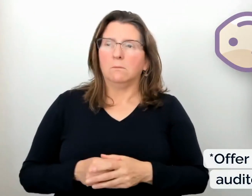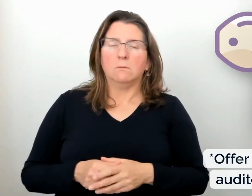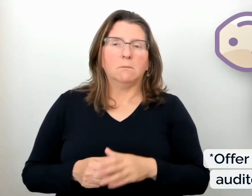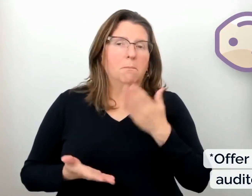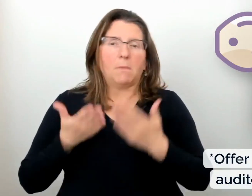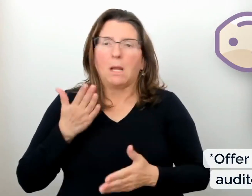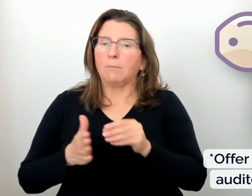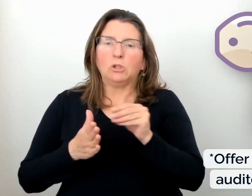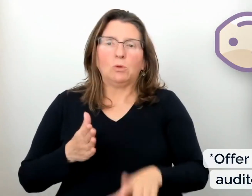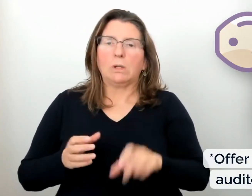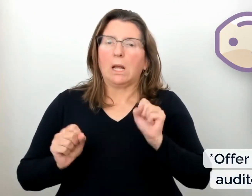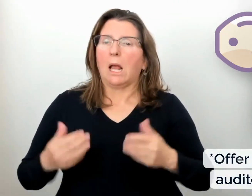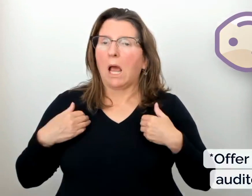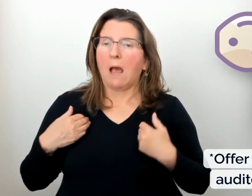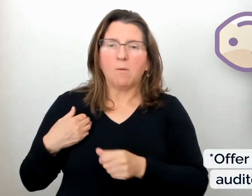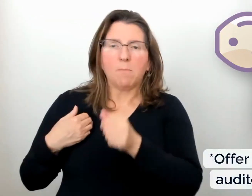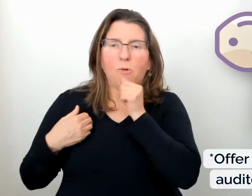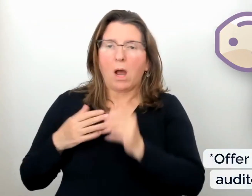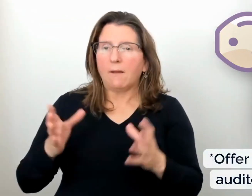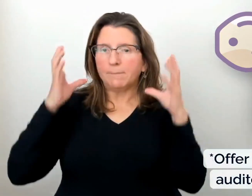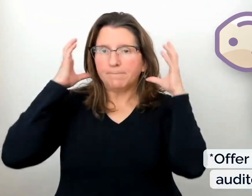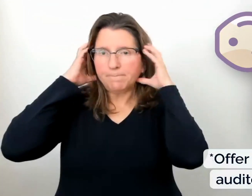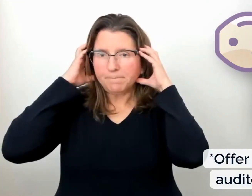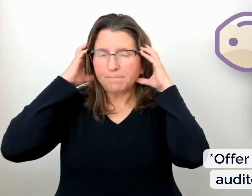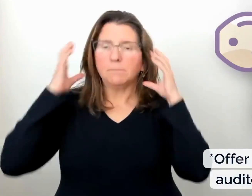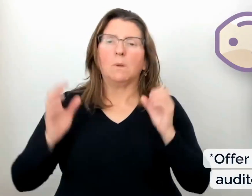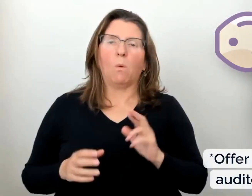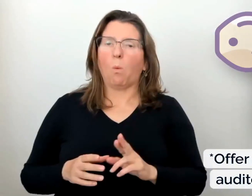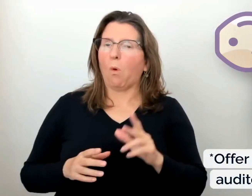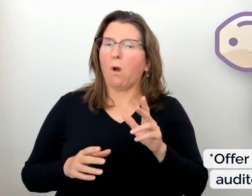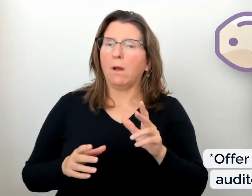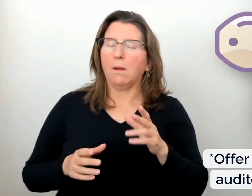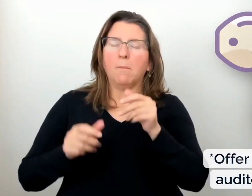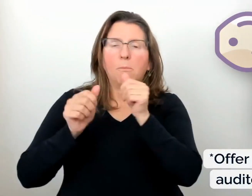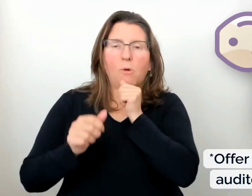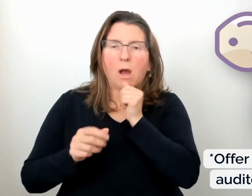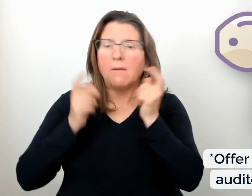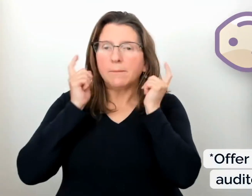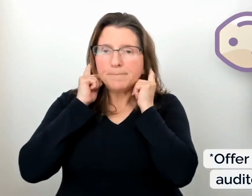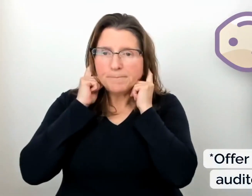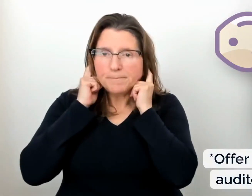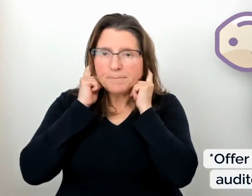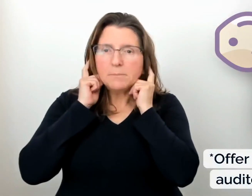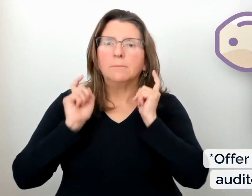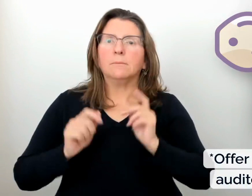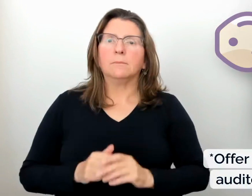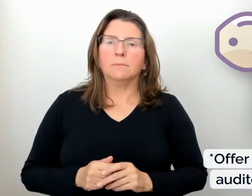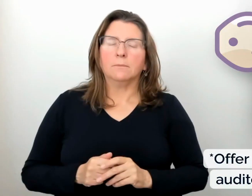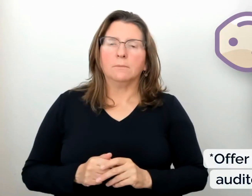Examples could include students using their personal headphones or earbuds.